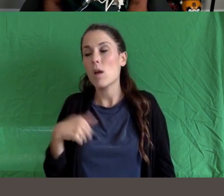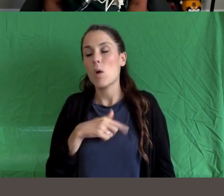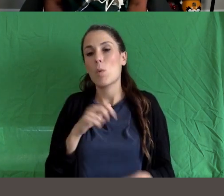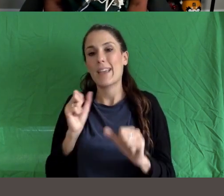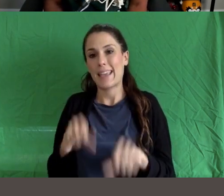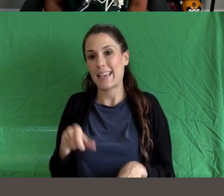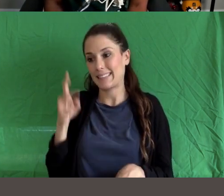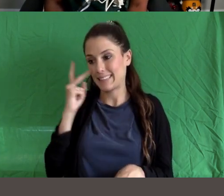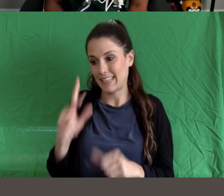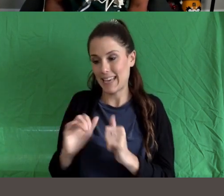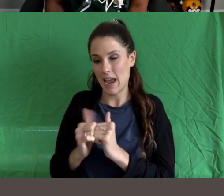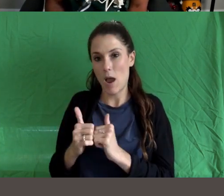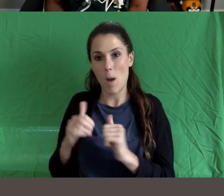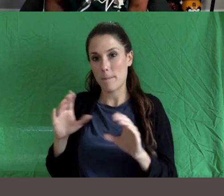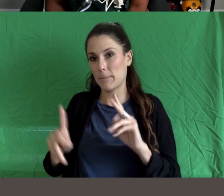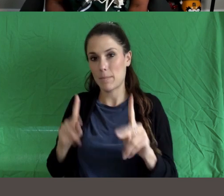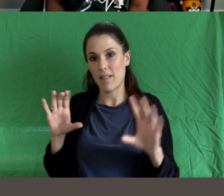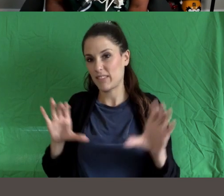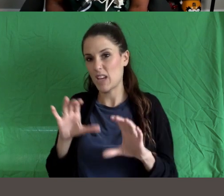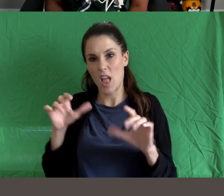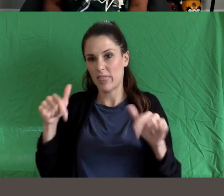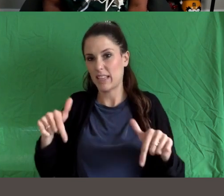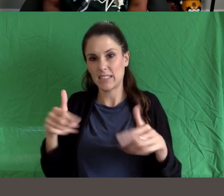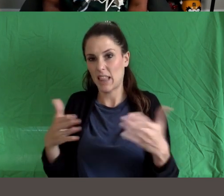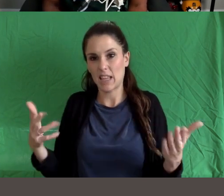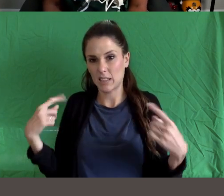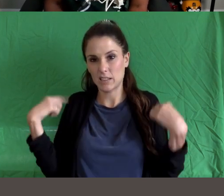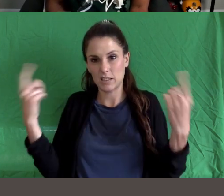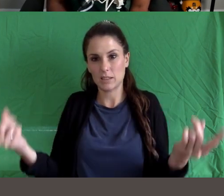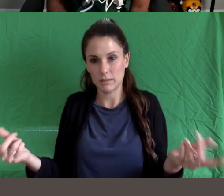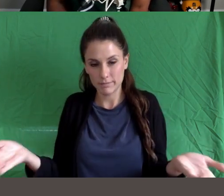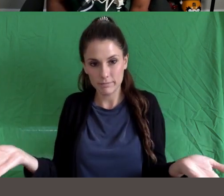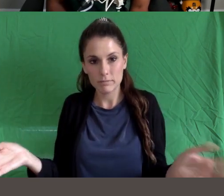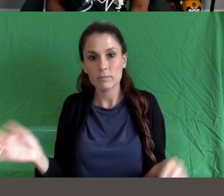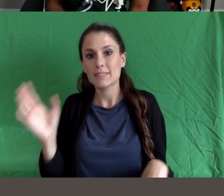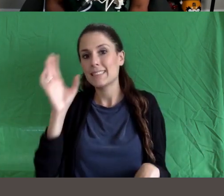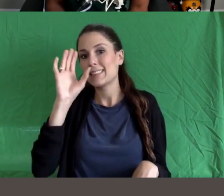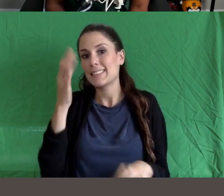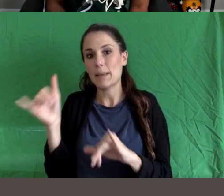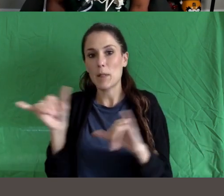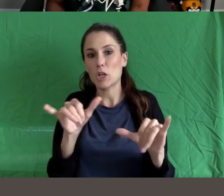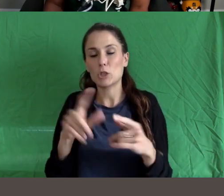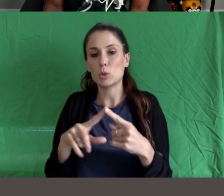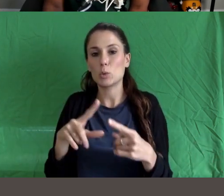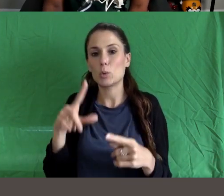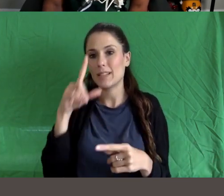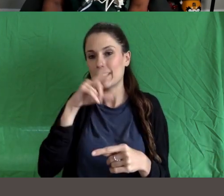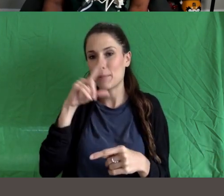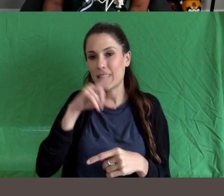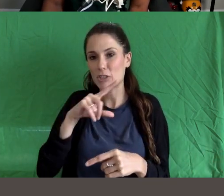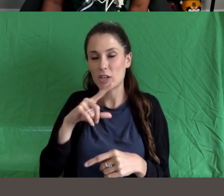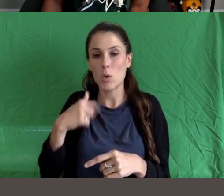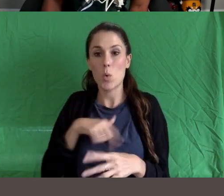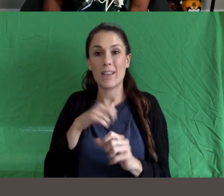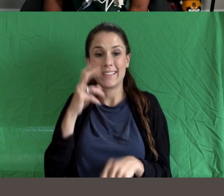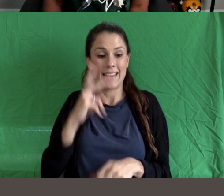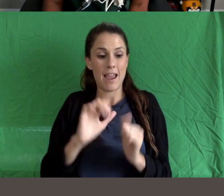people have done these things similar to the simulations. We can see how others do it, but